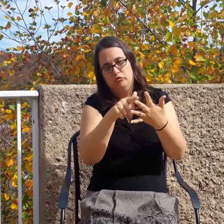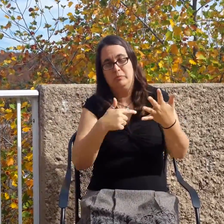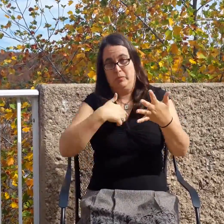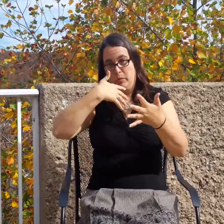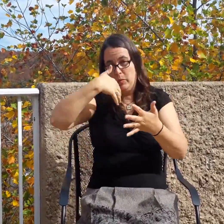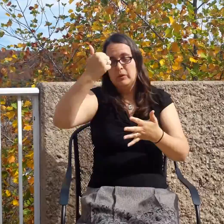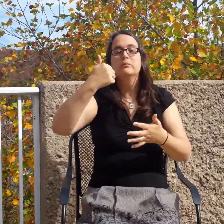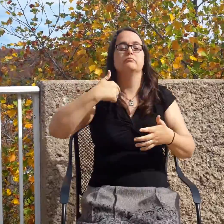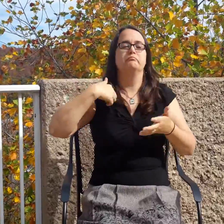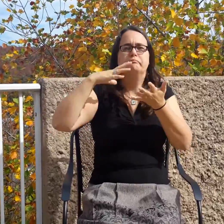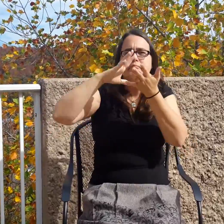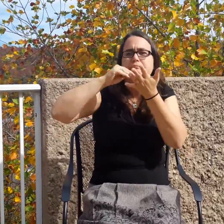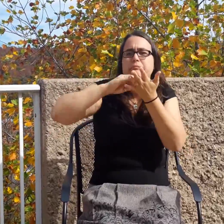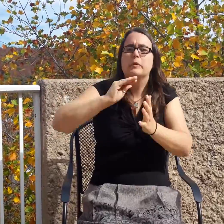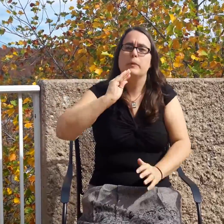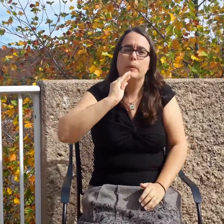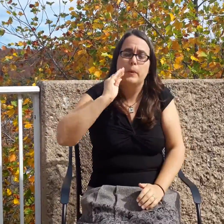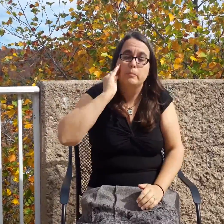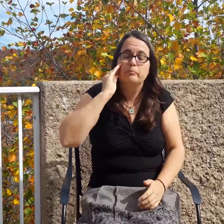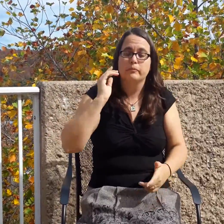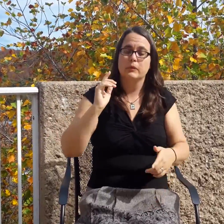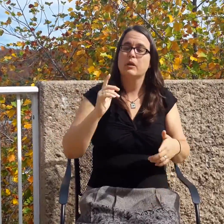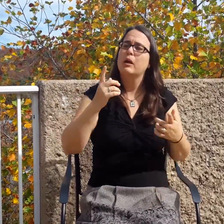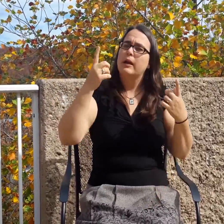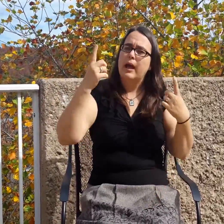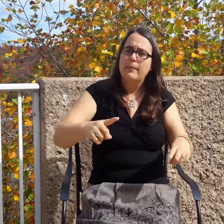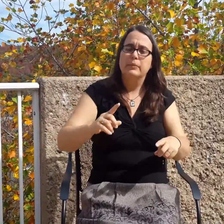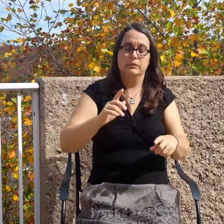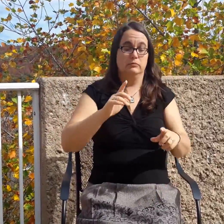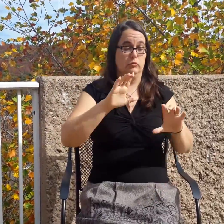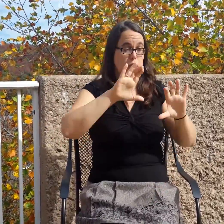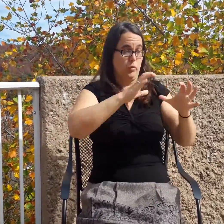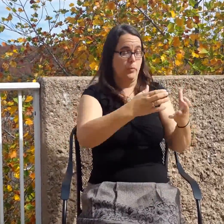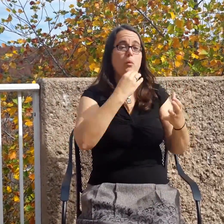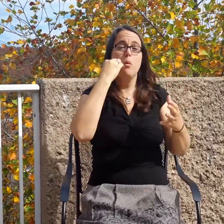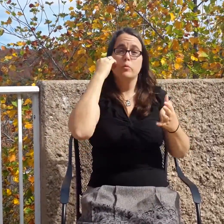We were all educated at home.